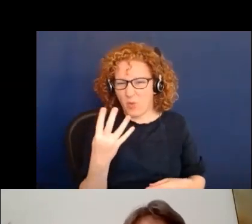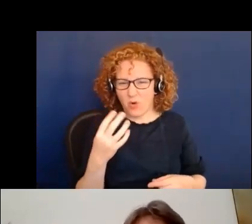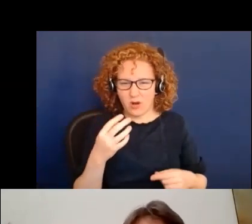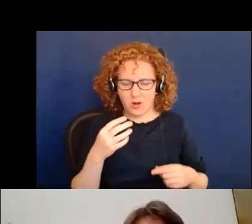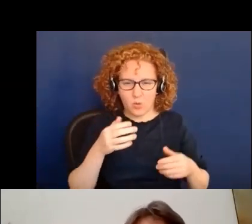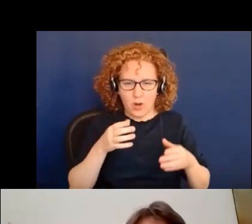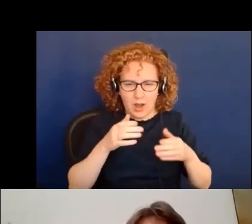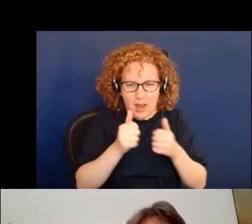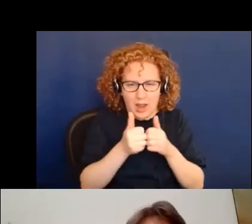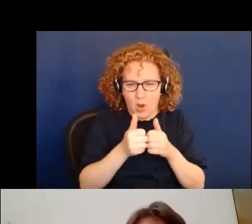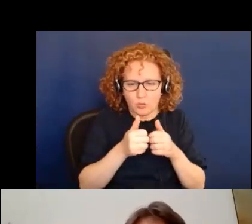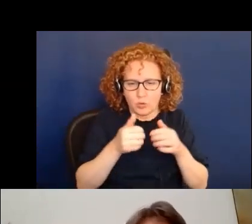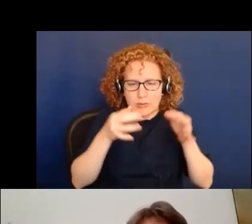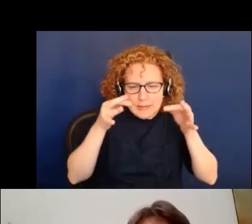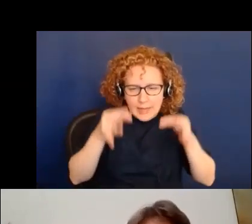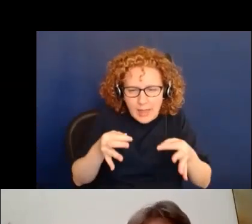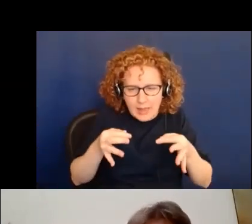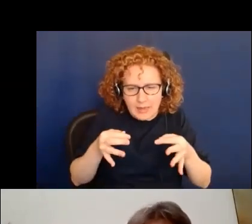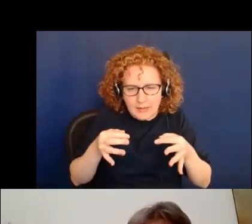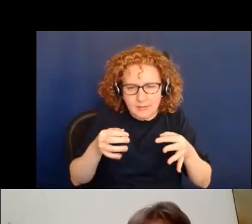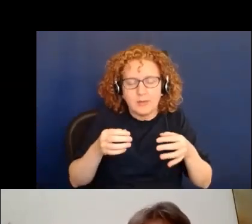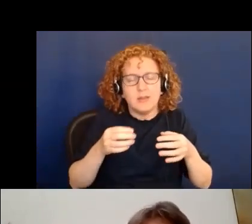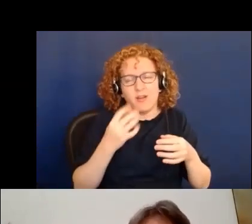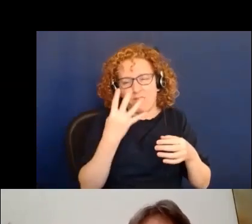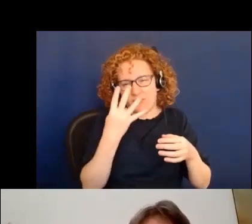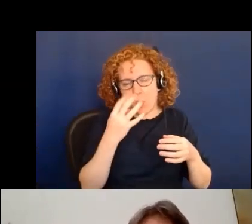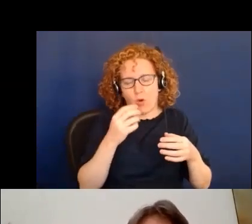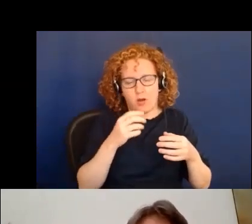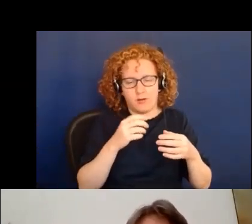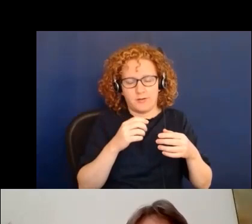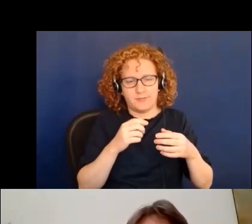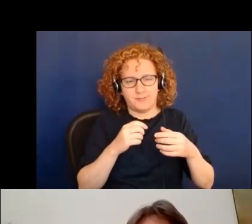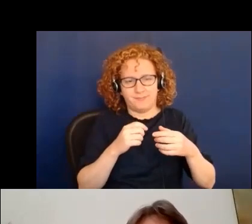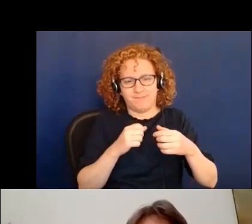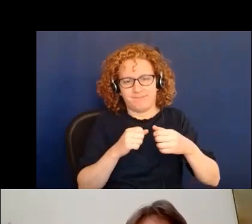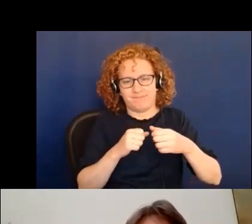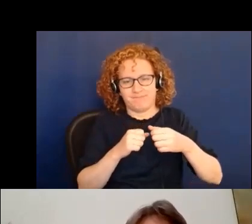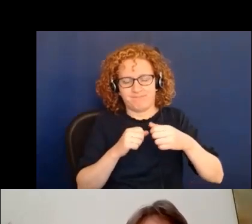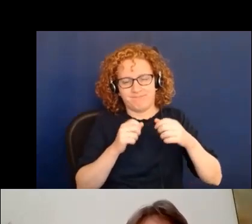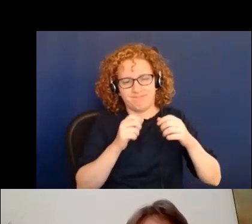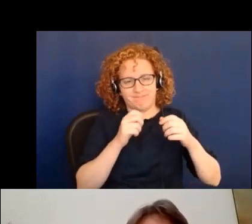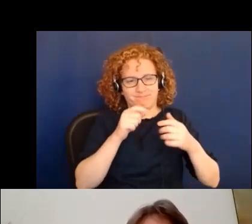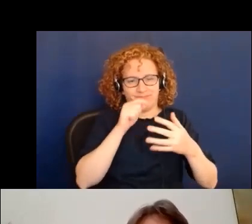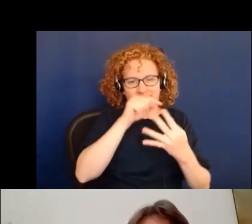of course we see how things can change so rapidly our thoughts and hearts are with India right now